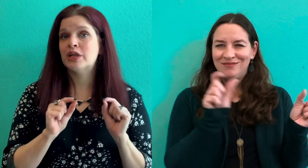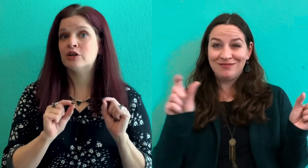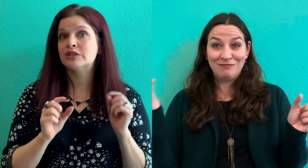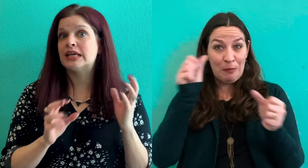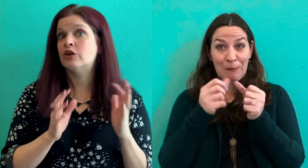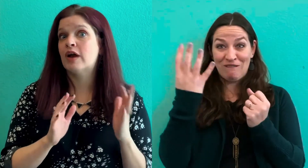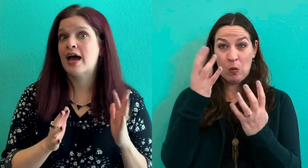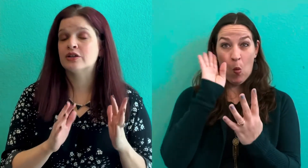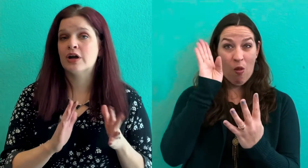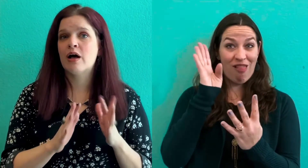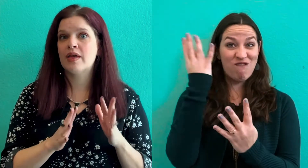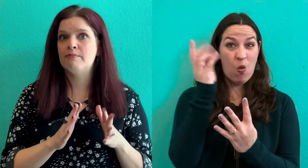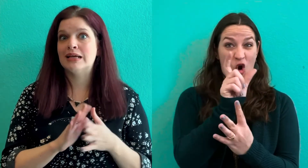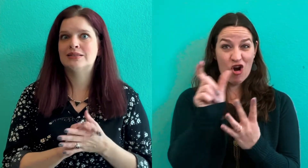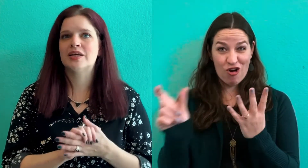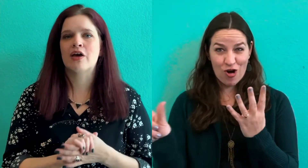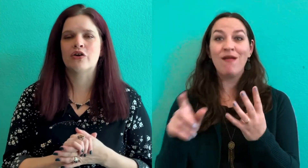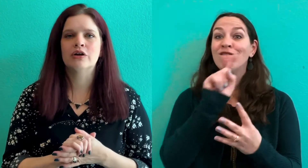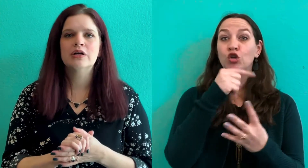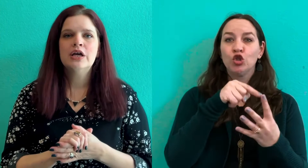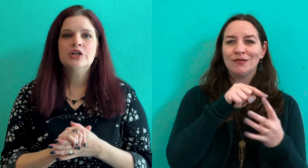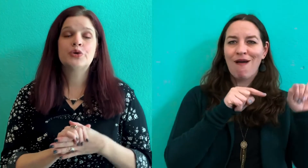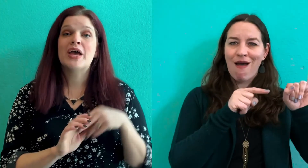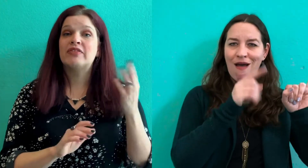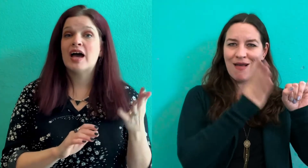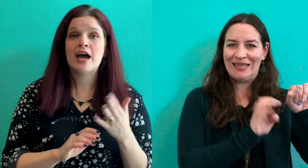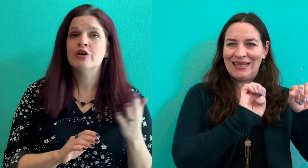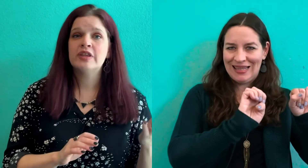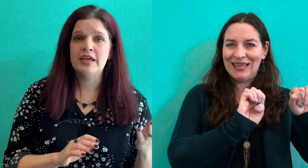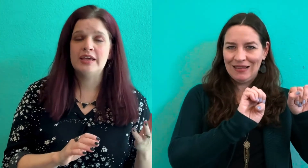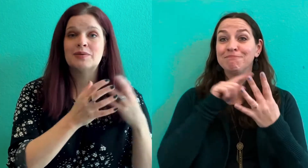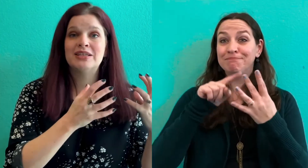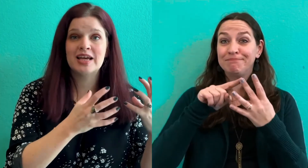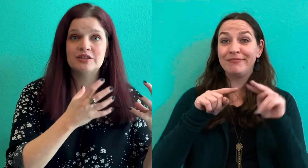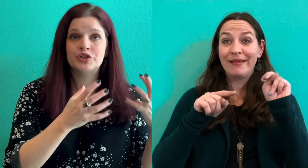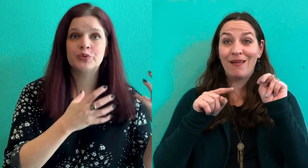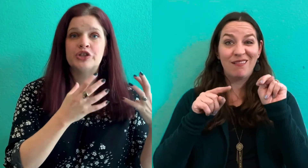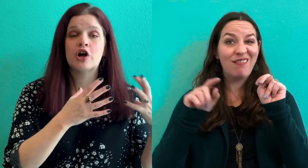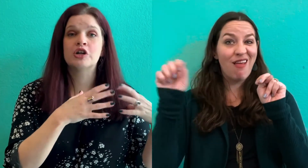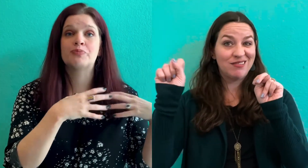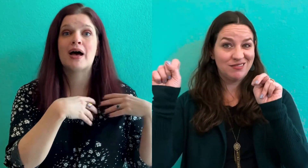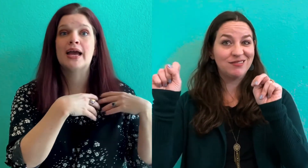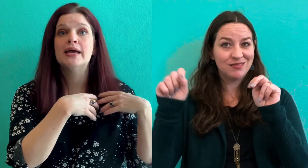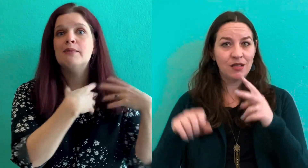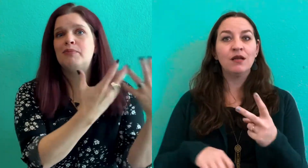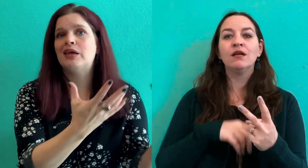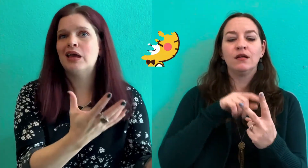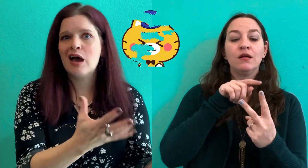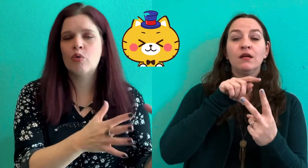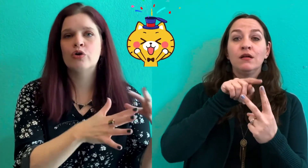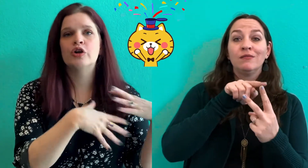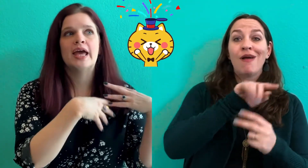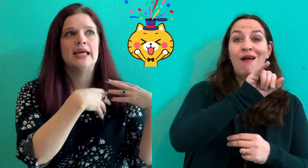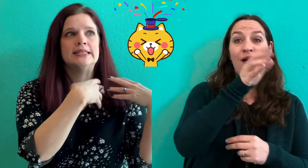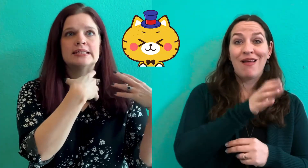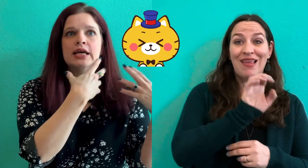letters interact or how they mix together. So we have the I or the E, that somebody tends to recharge by being outward and